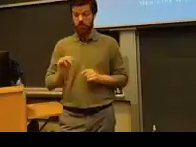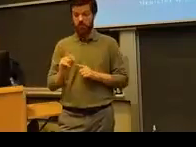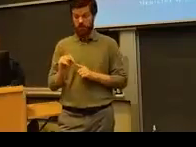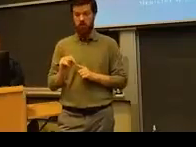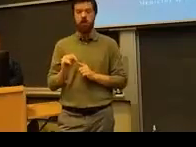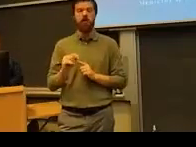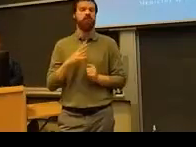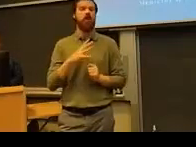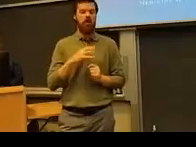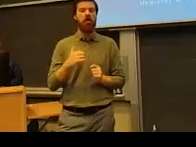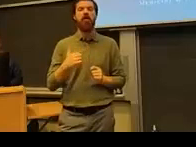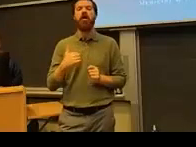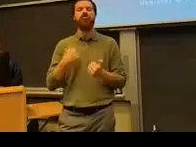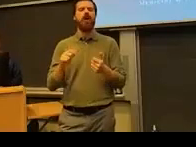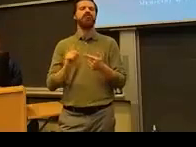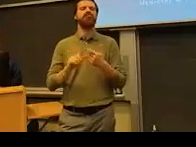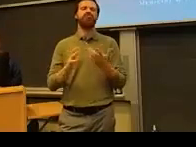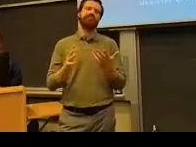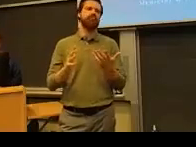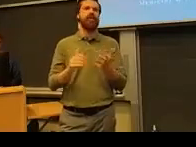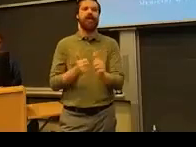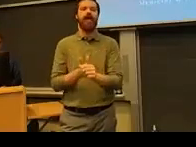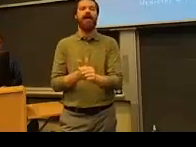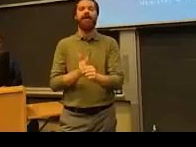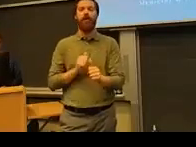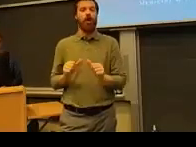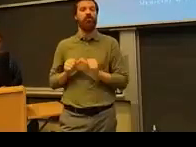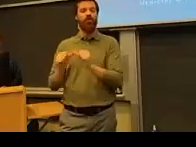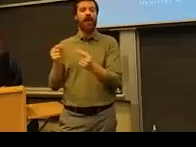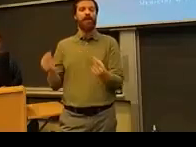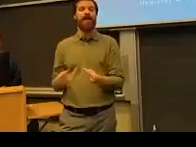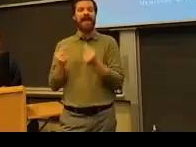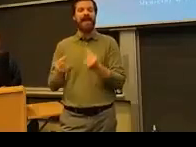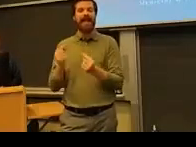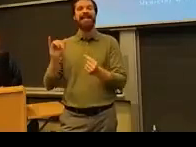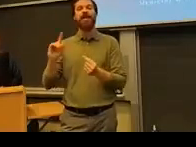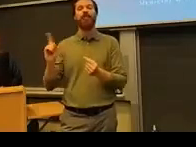would we would try to avoid um chronic pain patients on the unit where chronic pain was